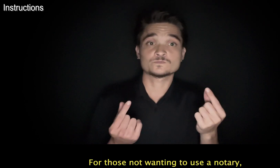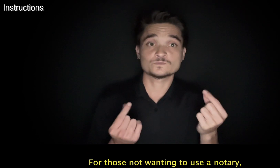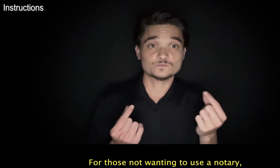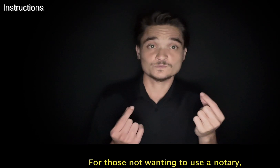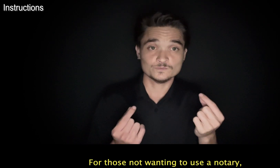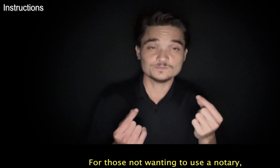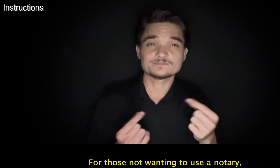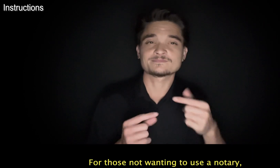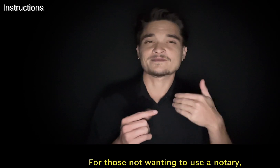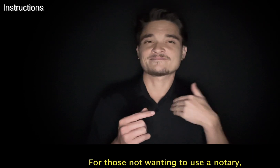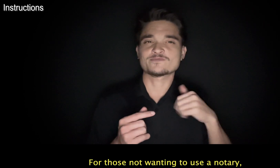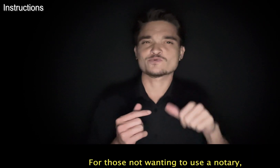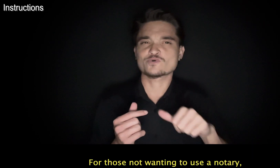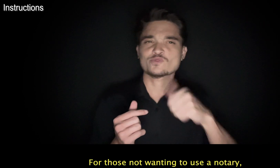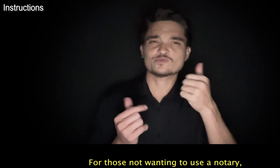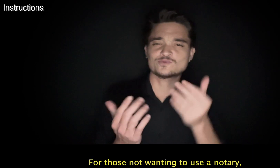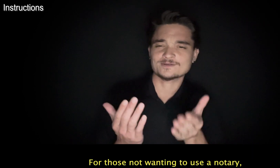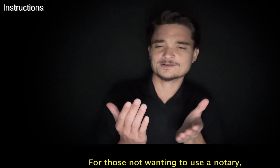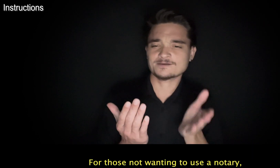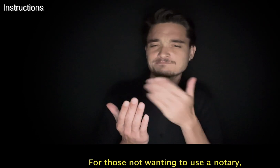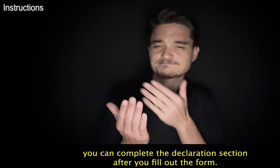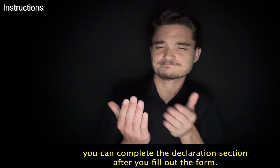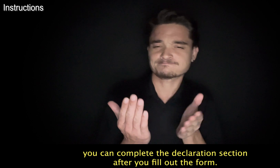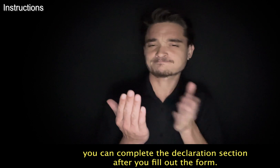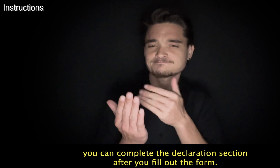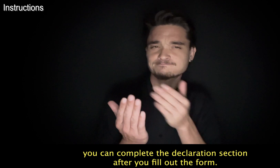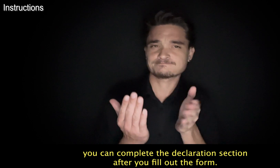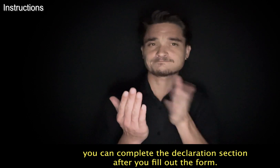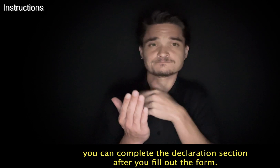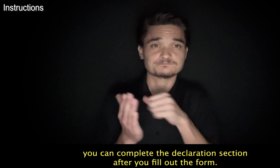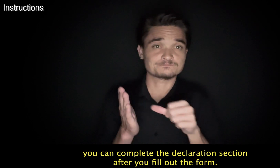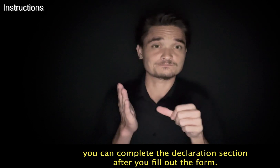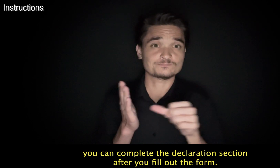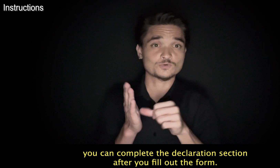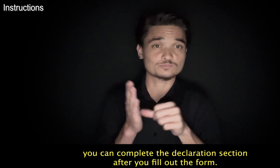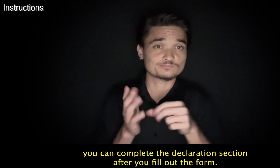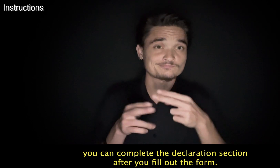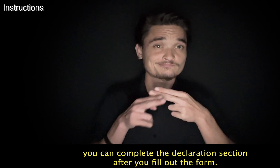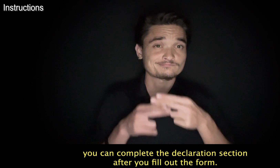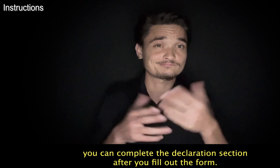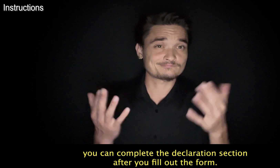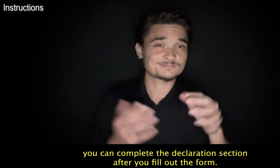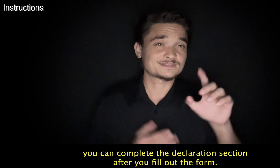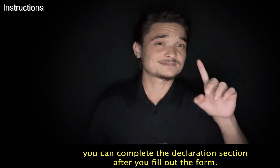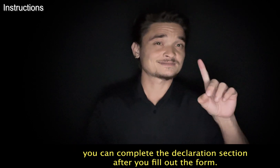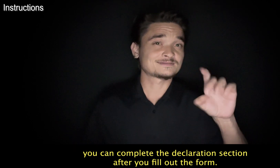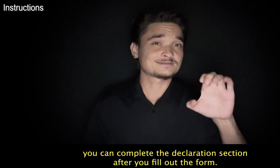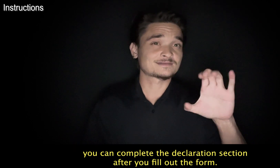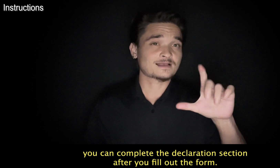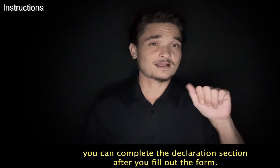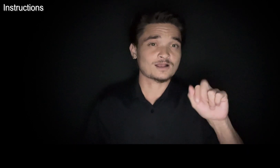For those not wanting to use a notary, you can complete the declaration section after you fill out the form.